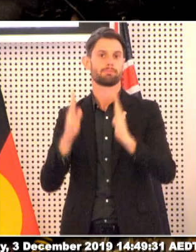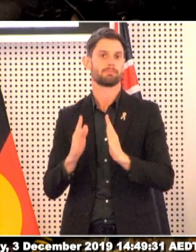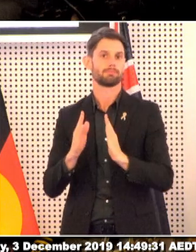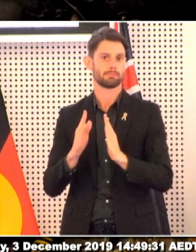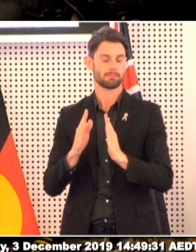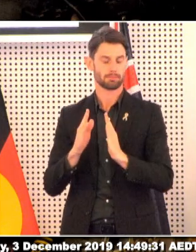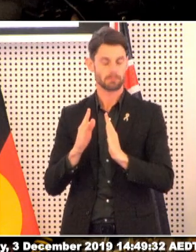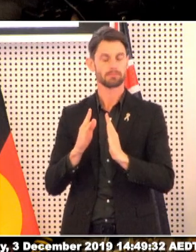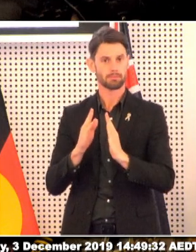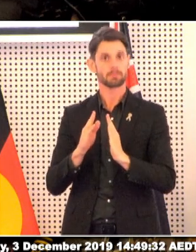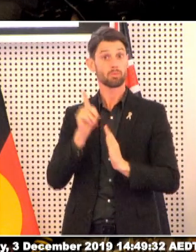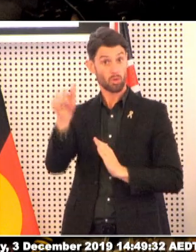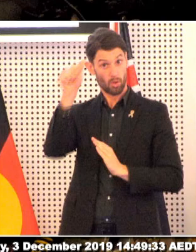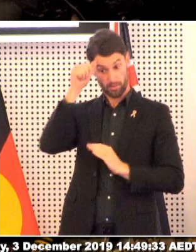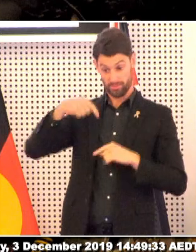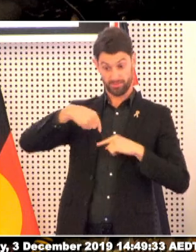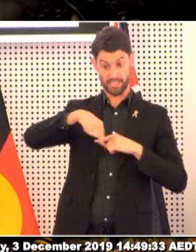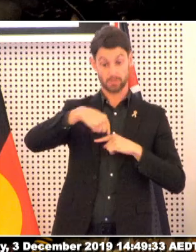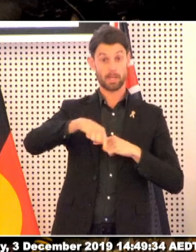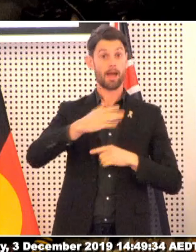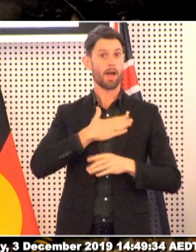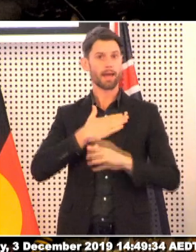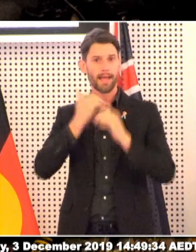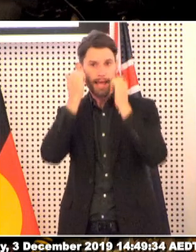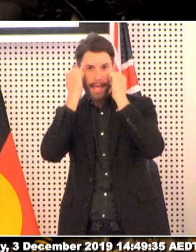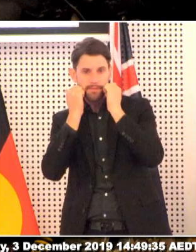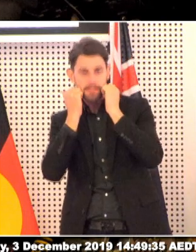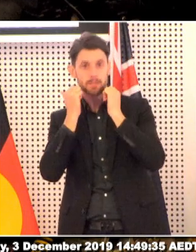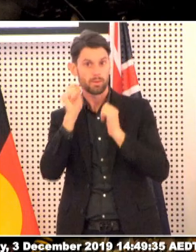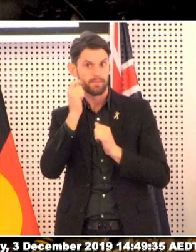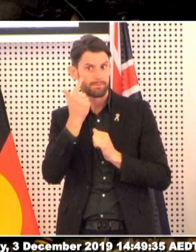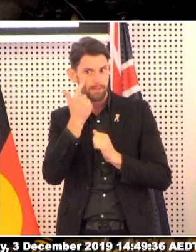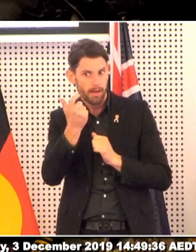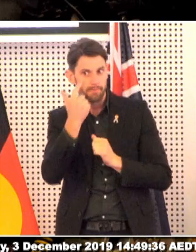the course of this week will be that the group home model can be replaced and that